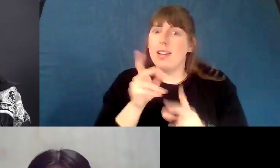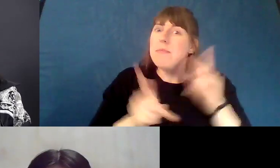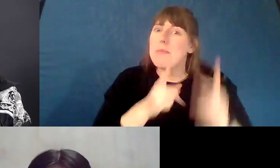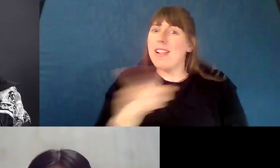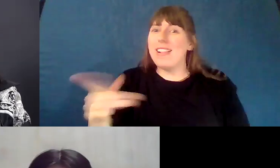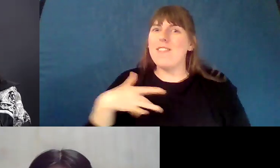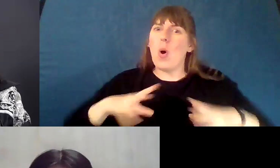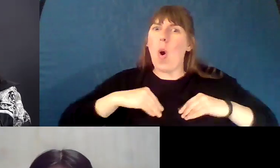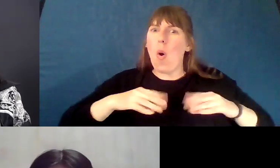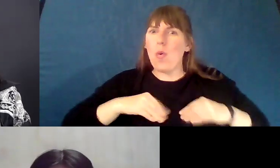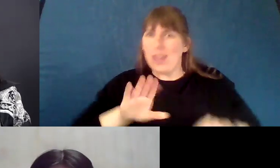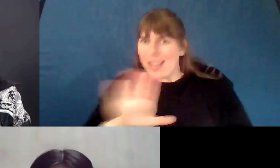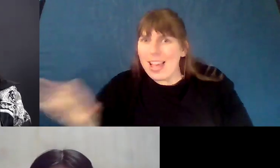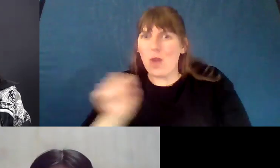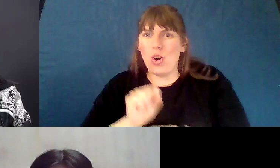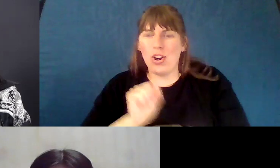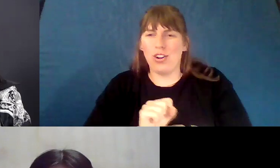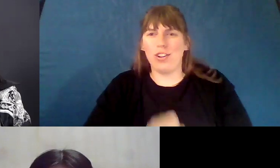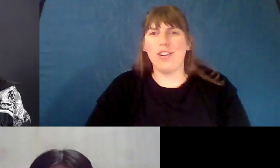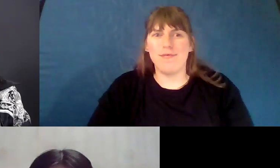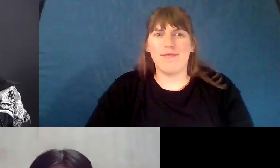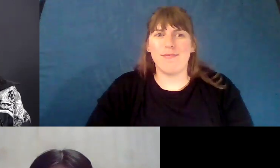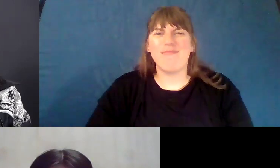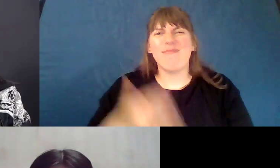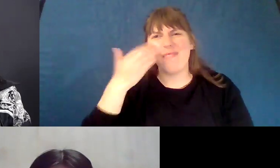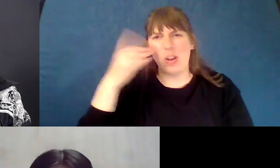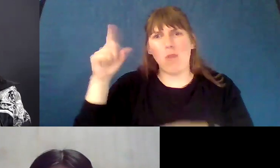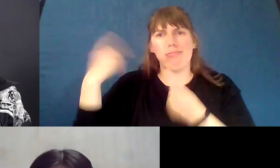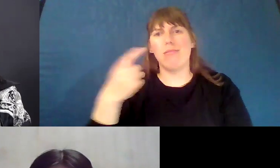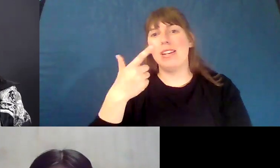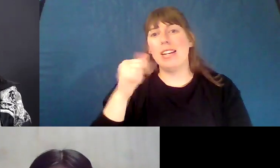you know, over the work as well. Because I know traditionally in gallery spaces, you have art